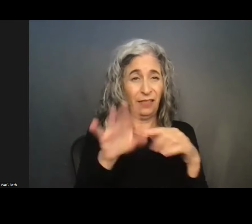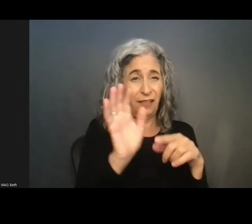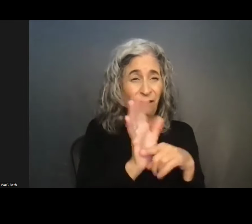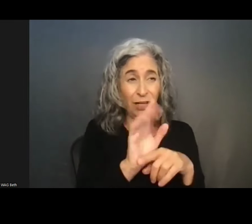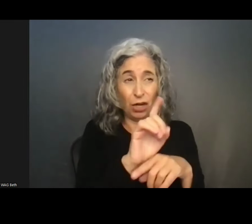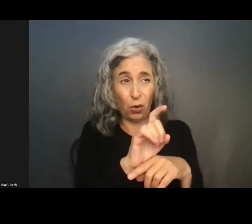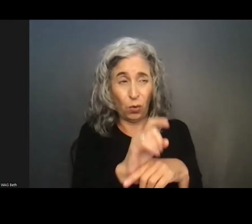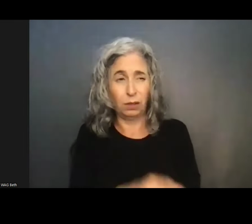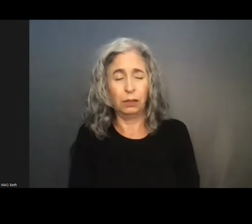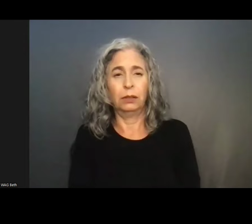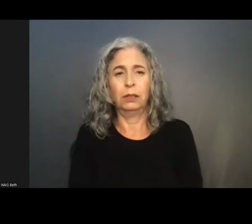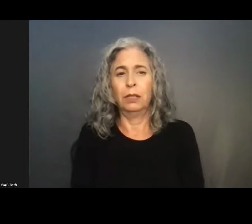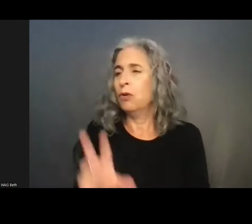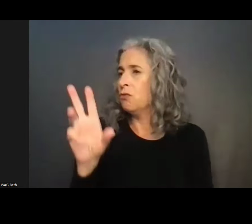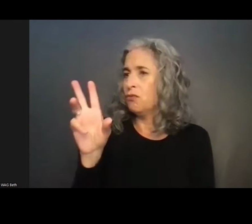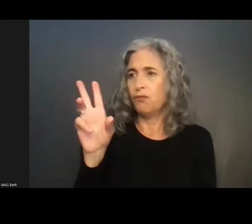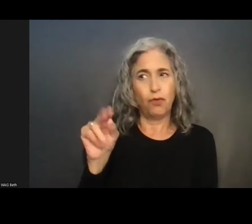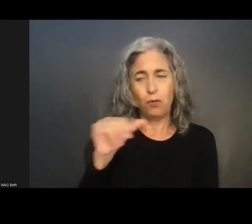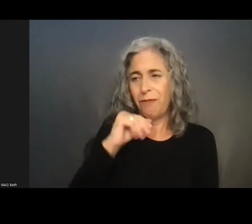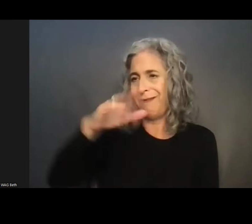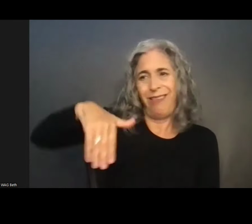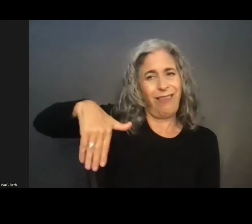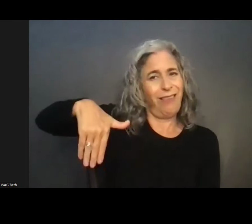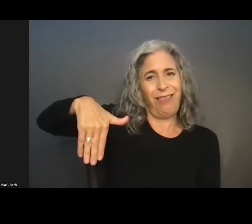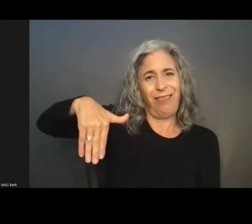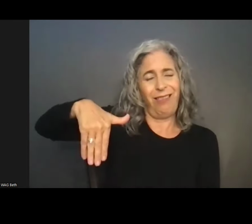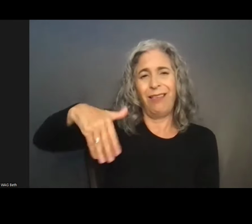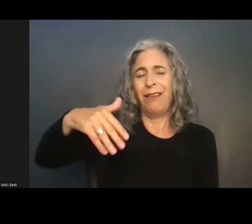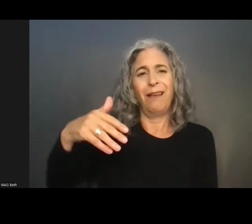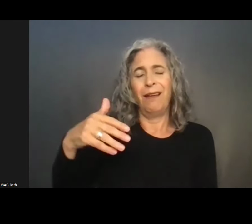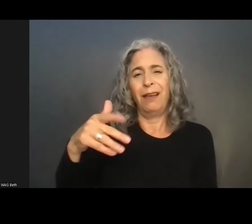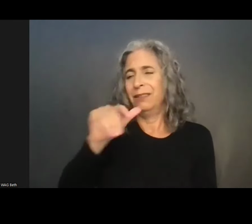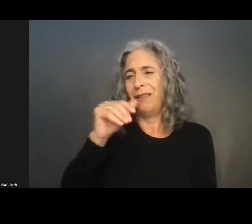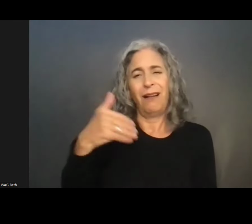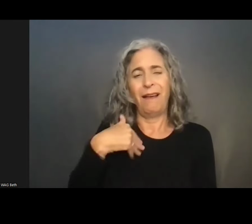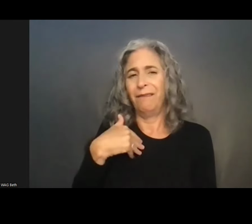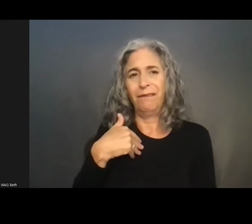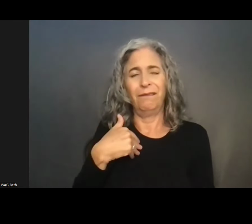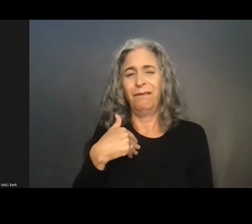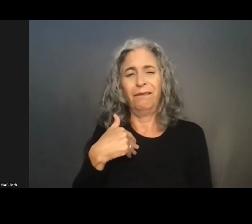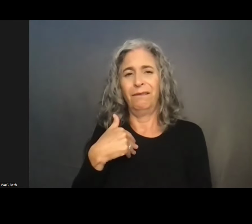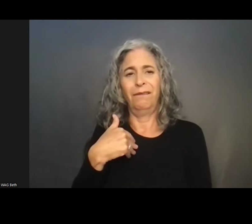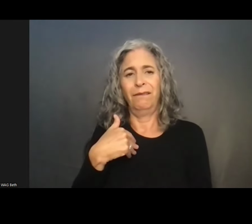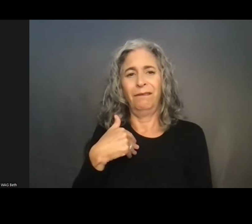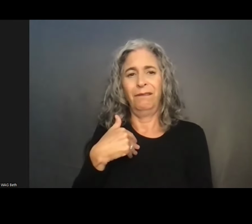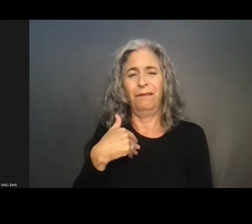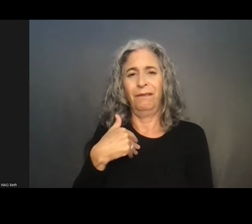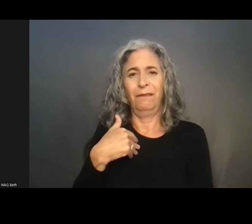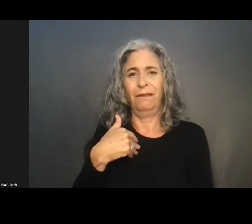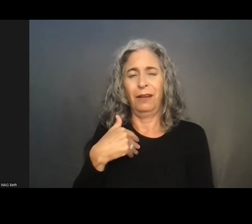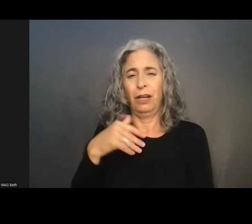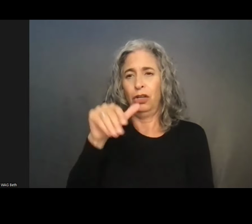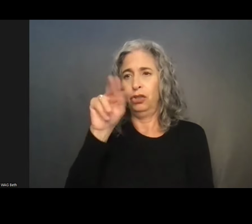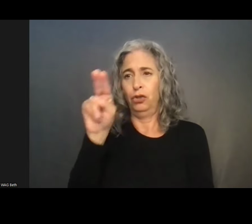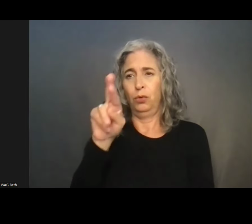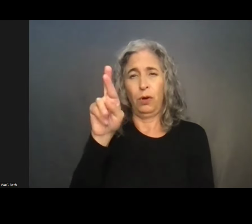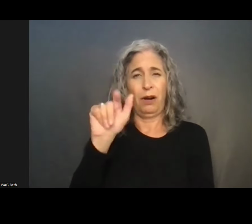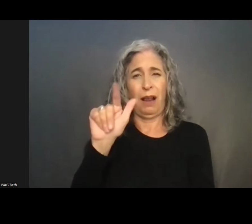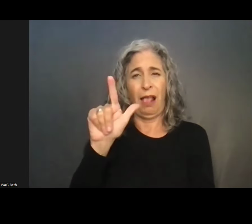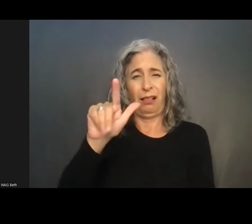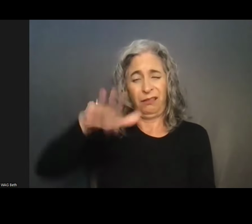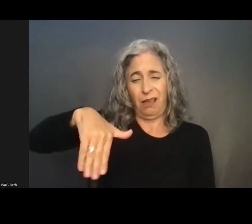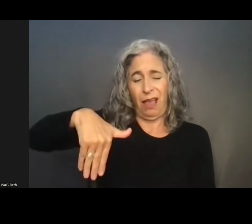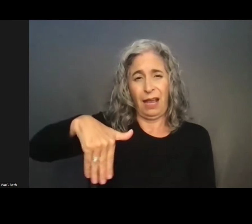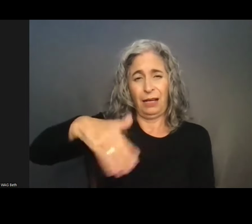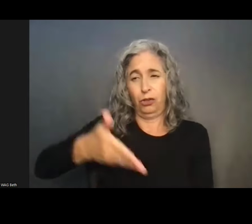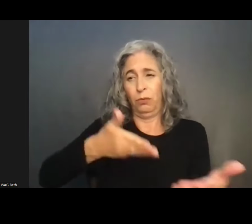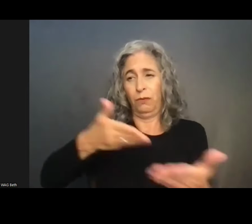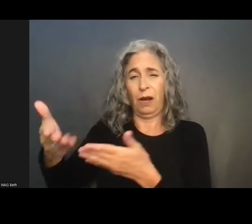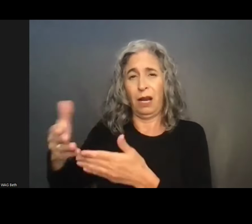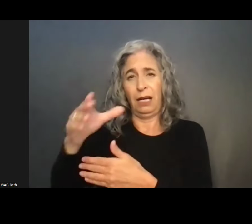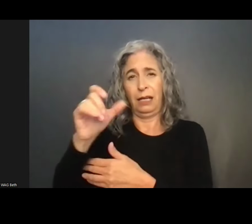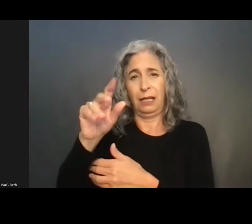No, not yet. They don't have a URL yet to provide to a CART service provider.